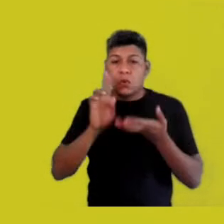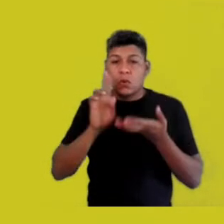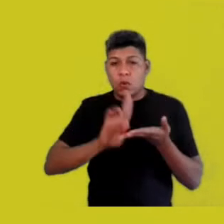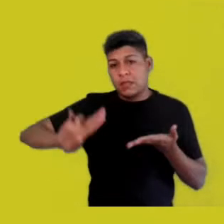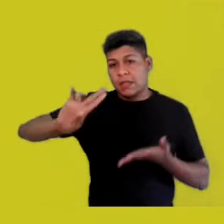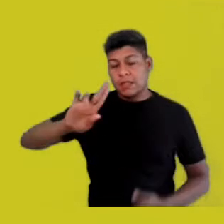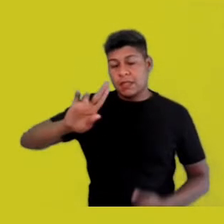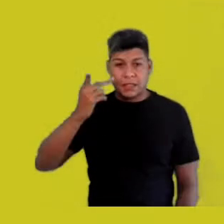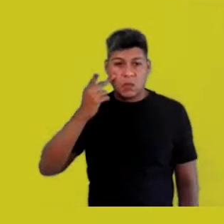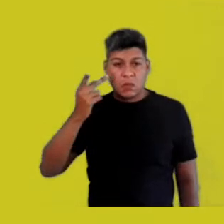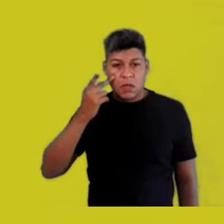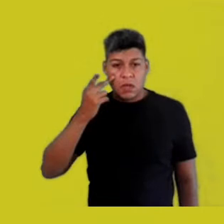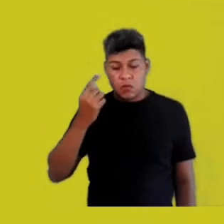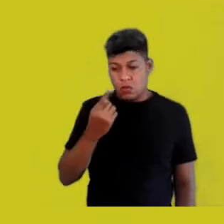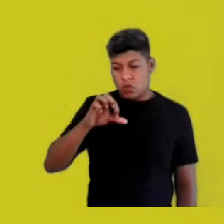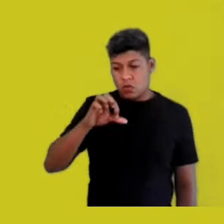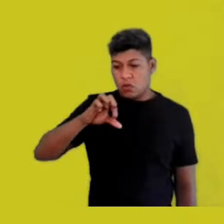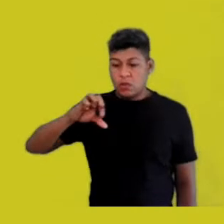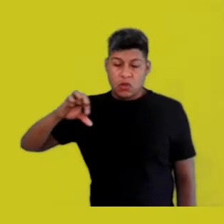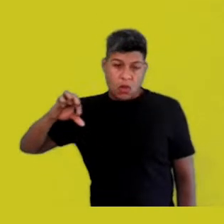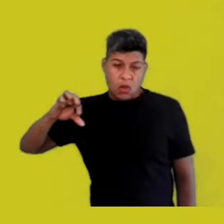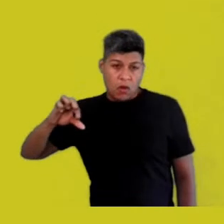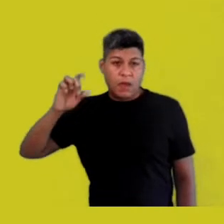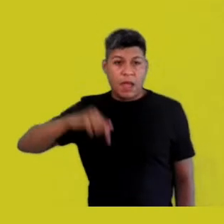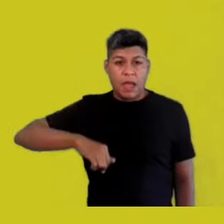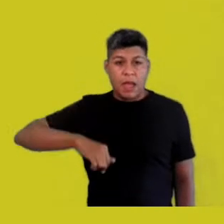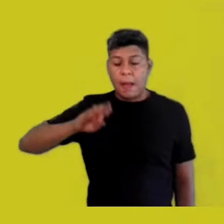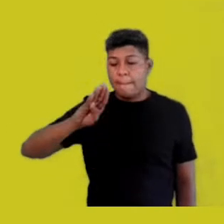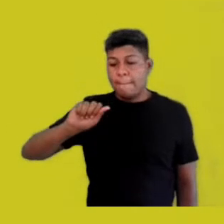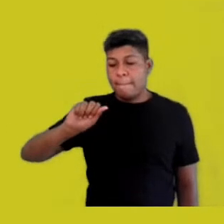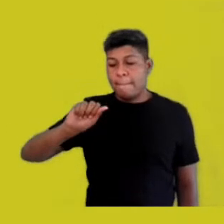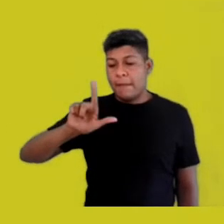In 1999, she created Balagan, a theater company